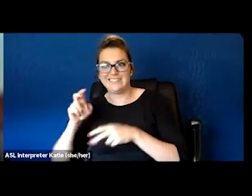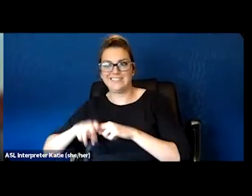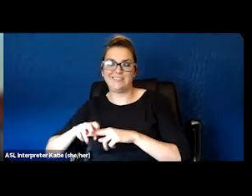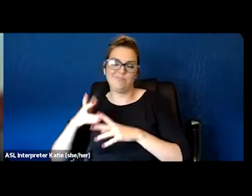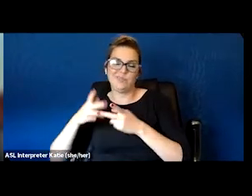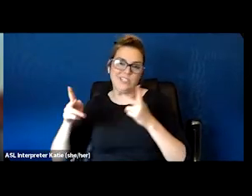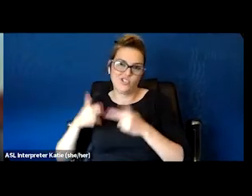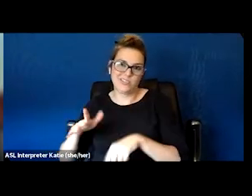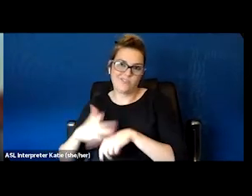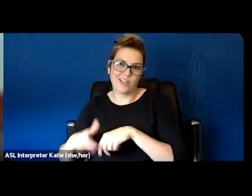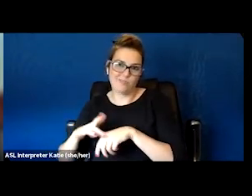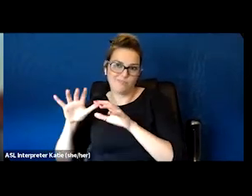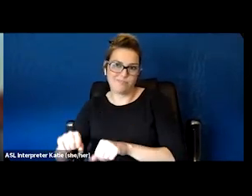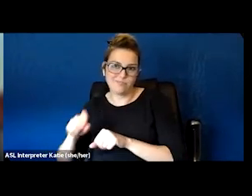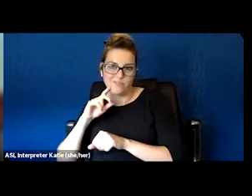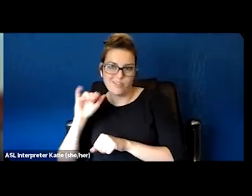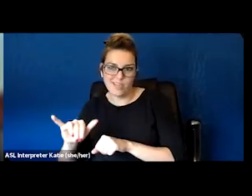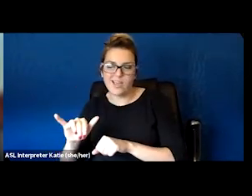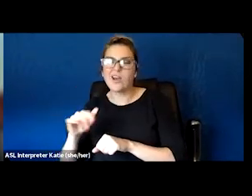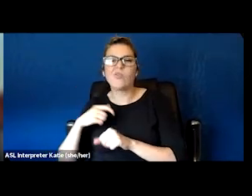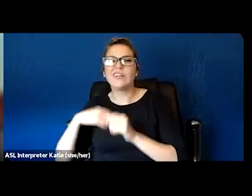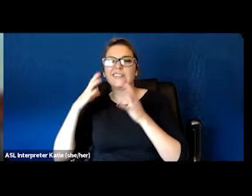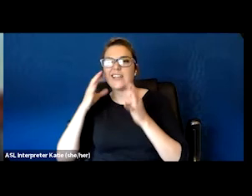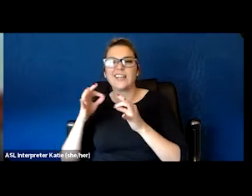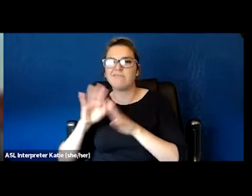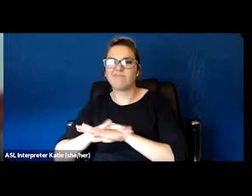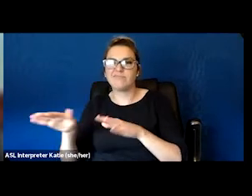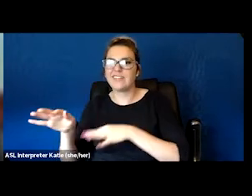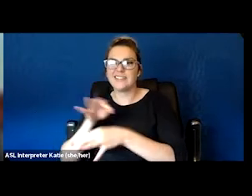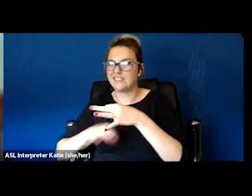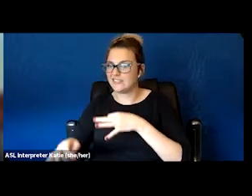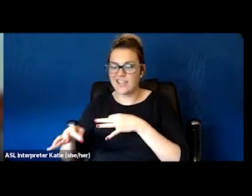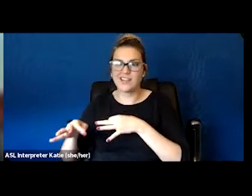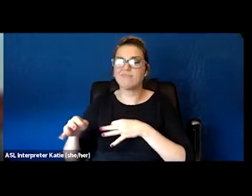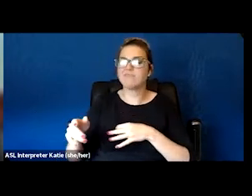adding or converting that to a lived experience seat was much more valuable to our community